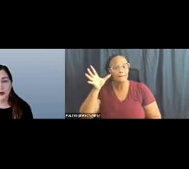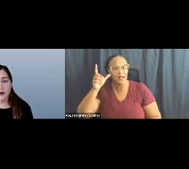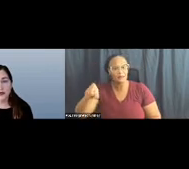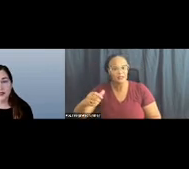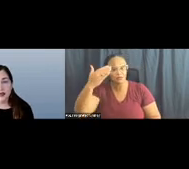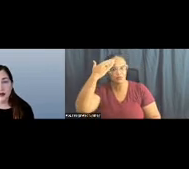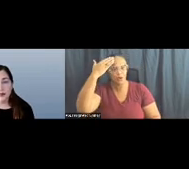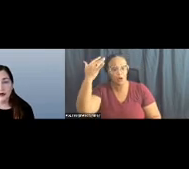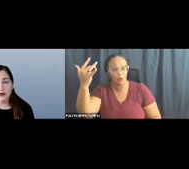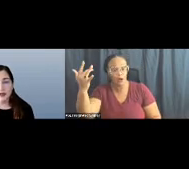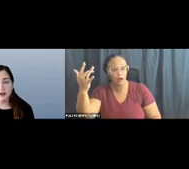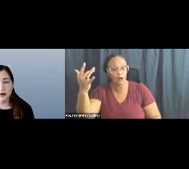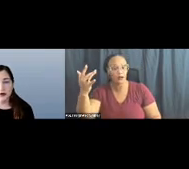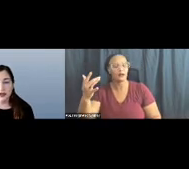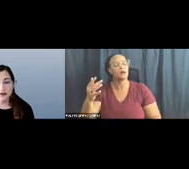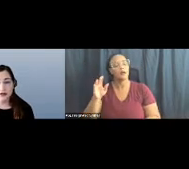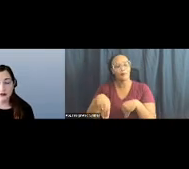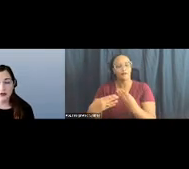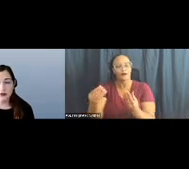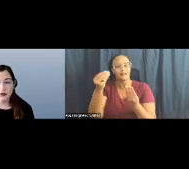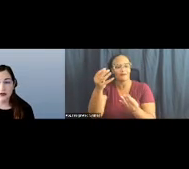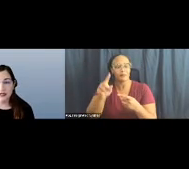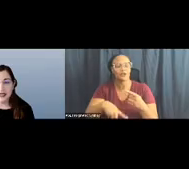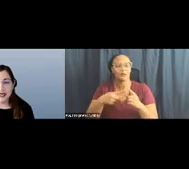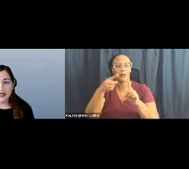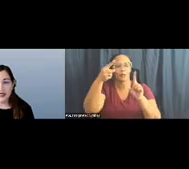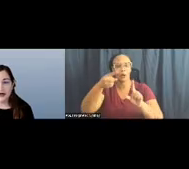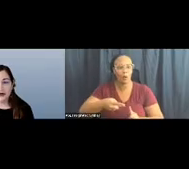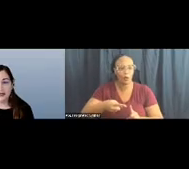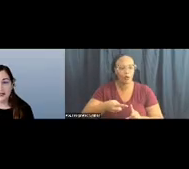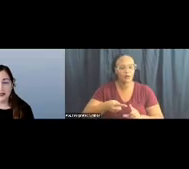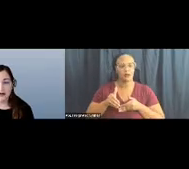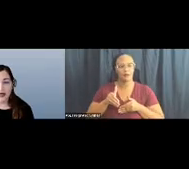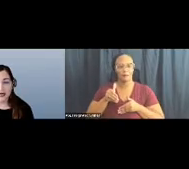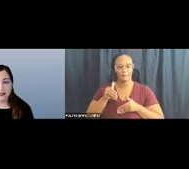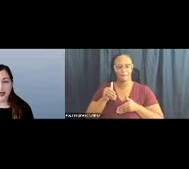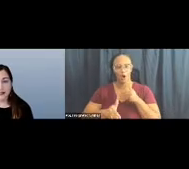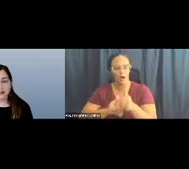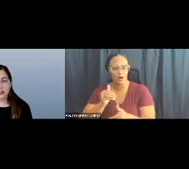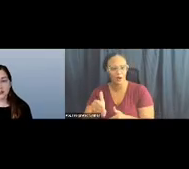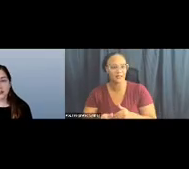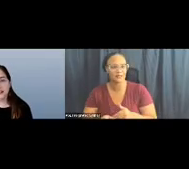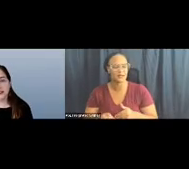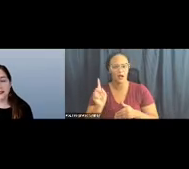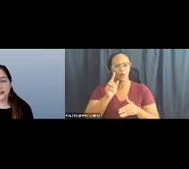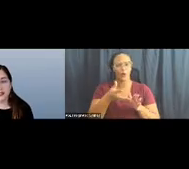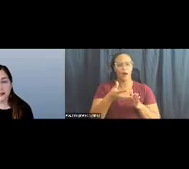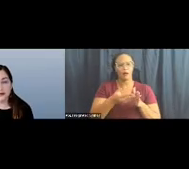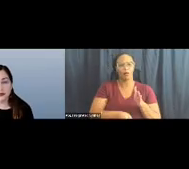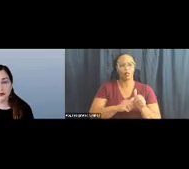the goals, movement toward achieving those goals and areas that are lagging at a district and state